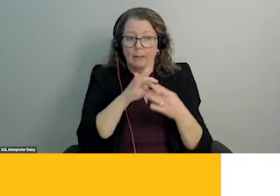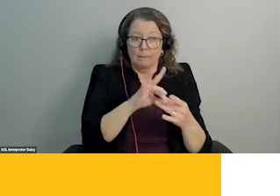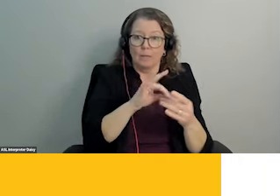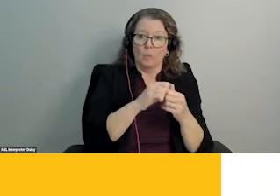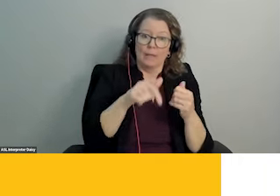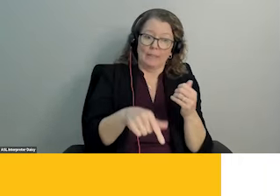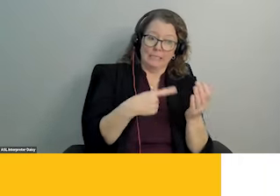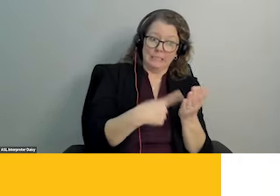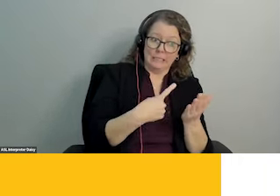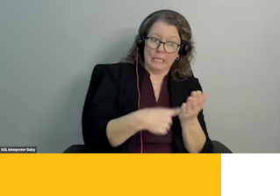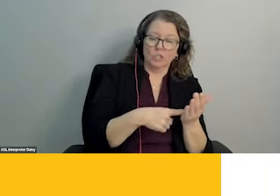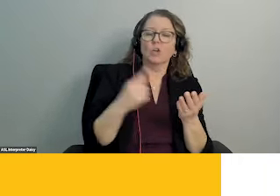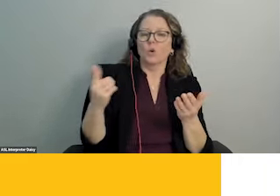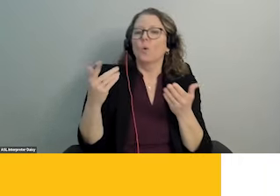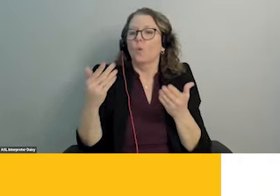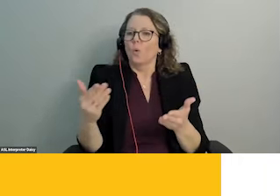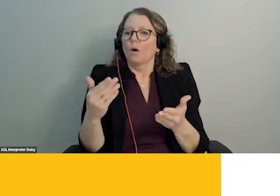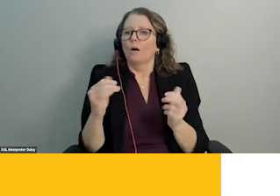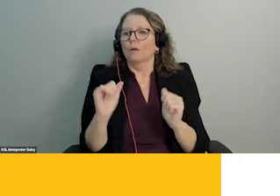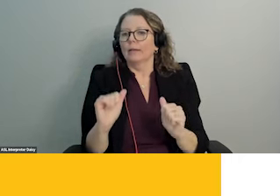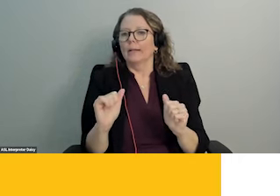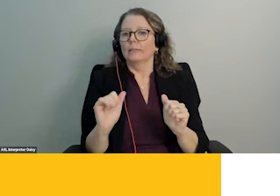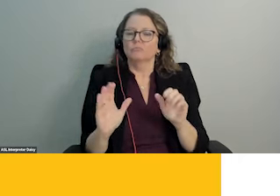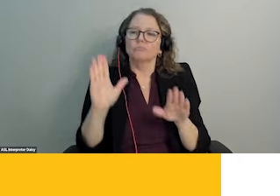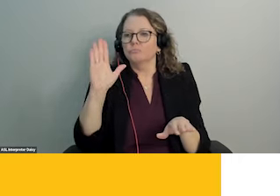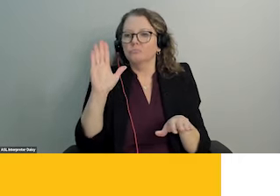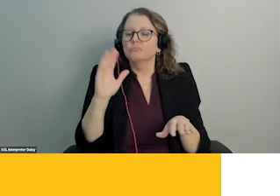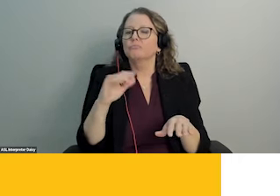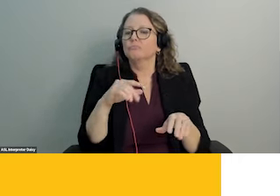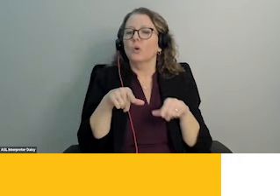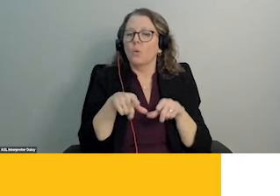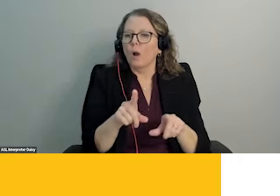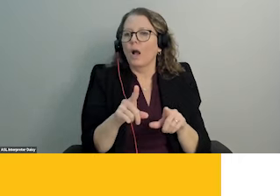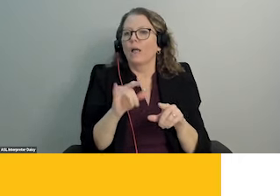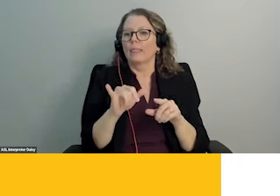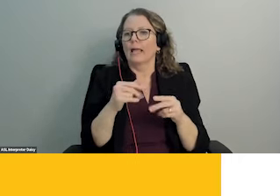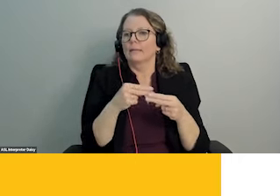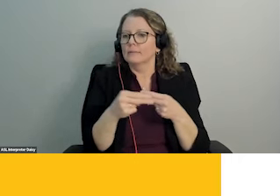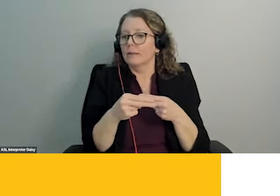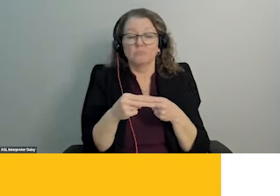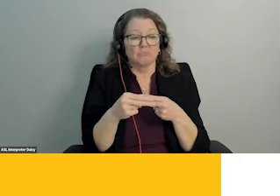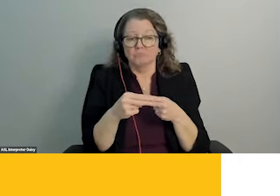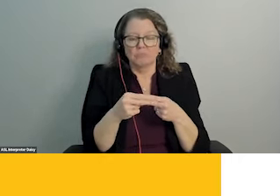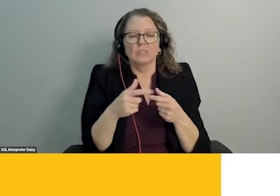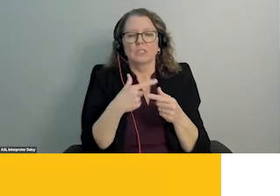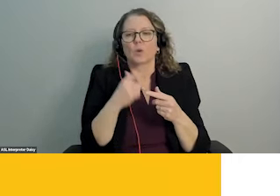feel free to let us cover that while we're on that slide. If not, we'll try to address as many questions